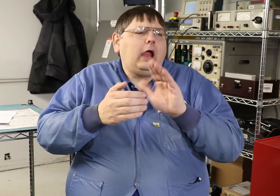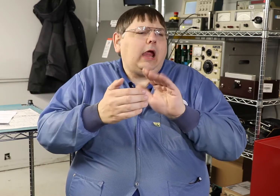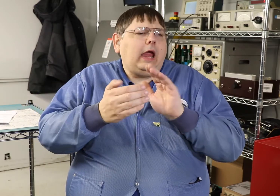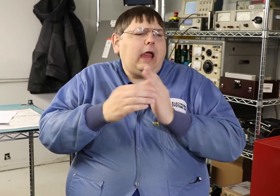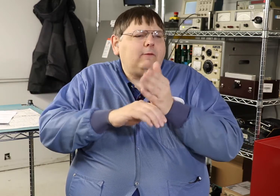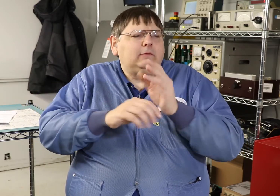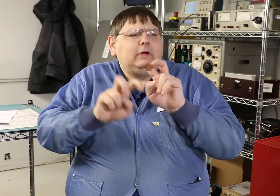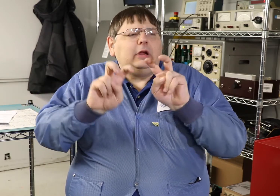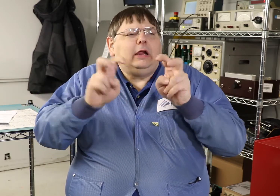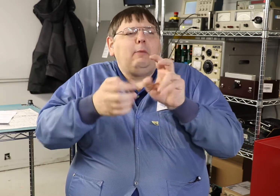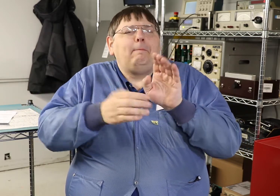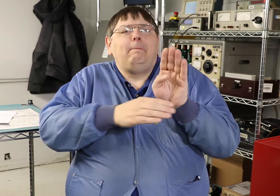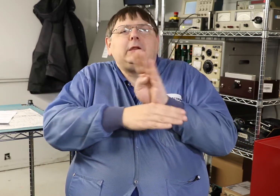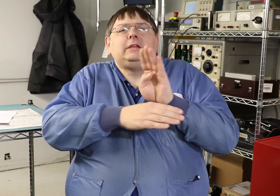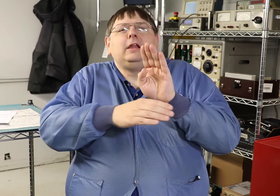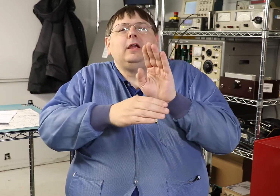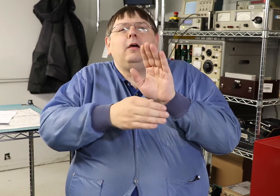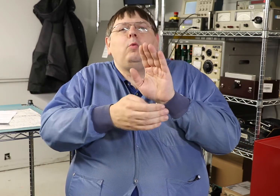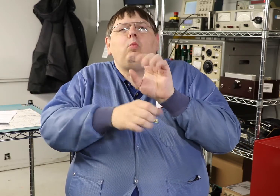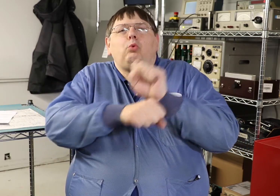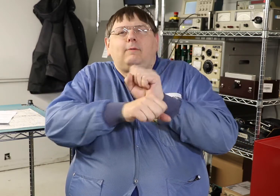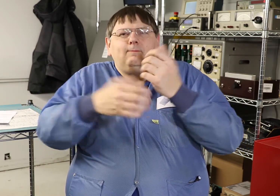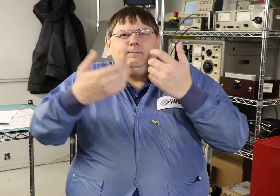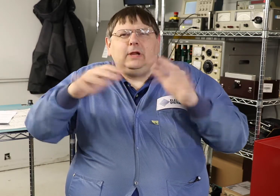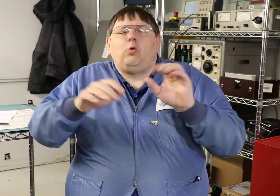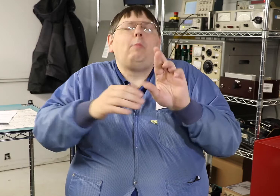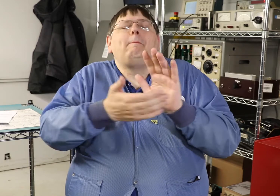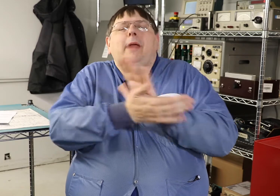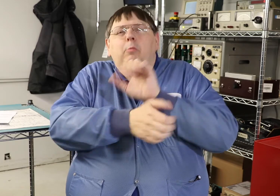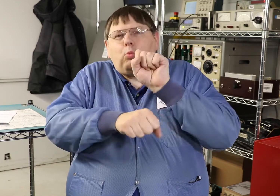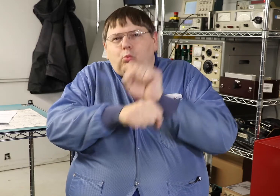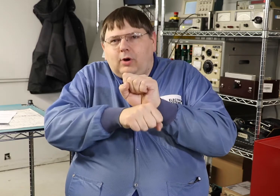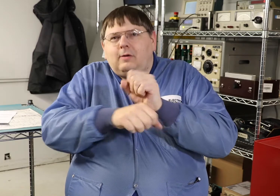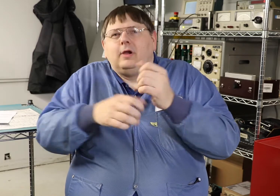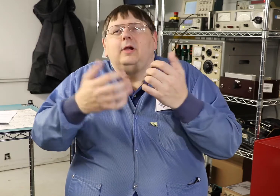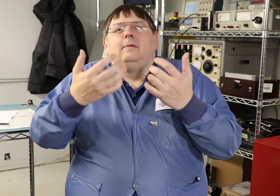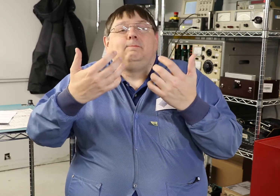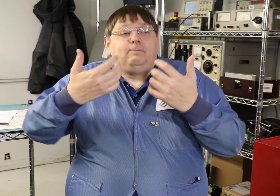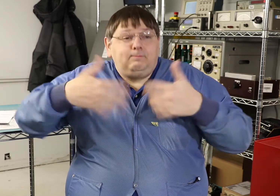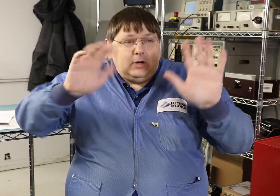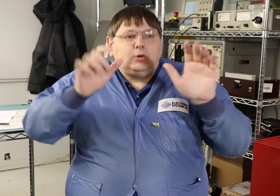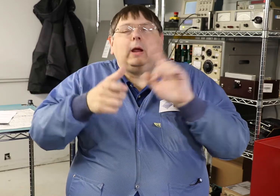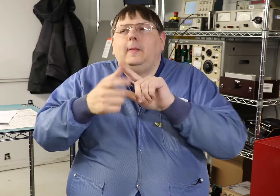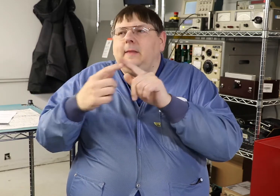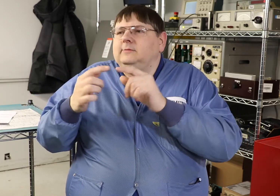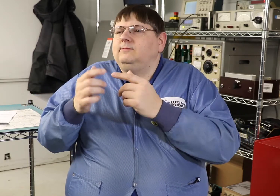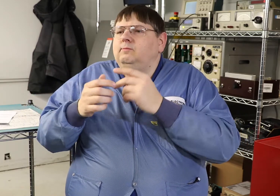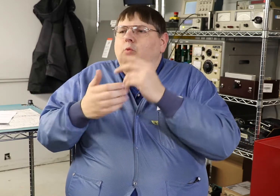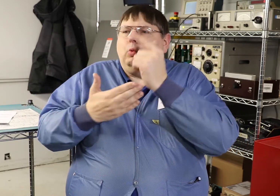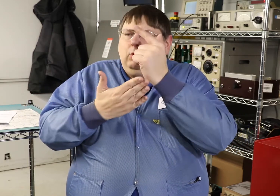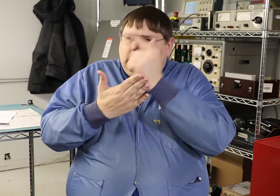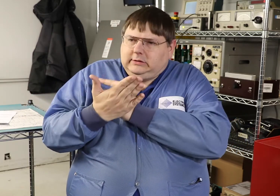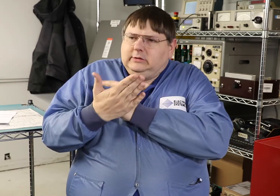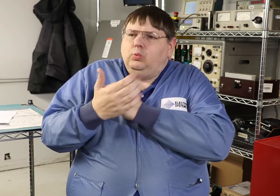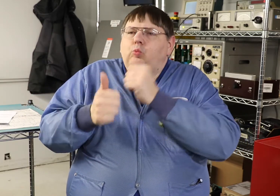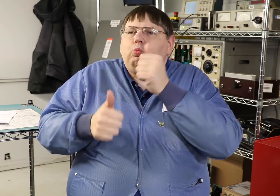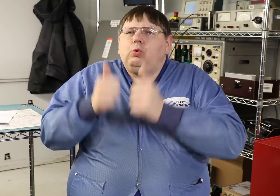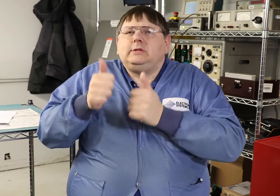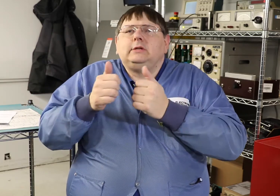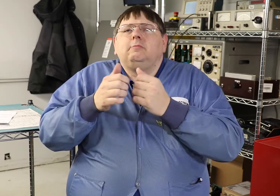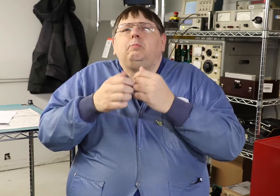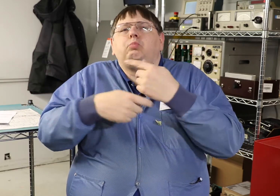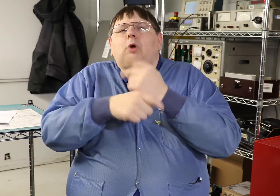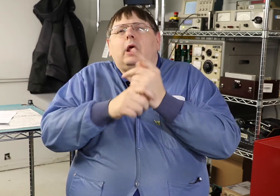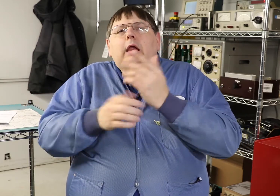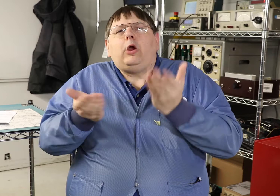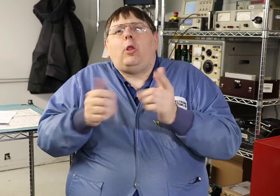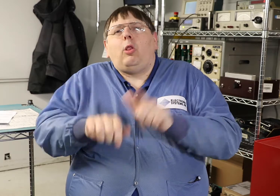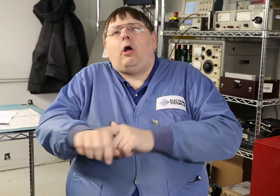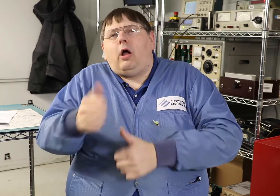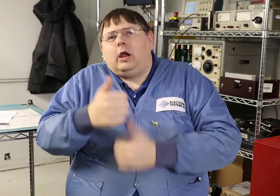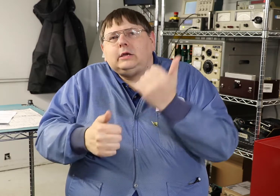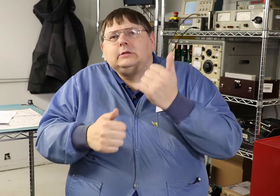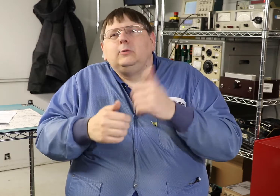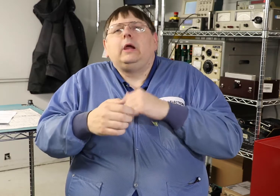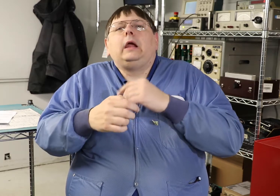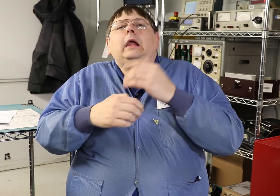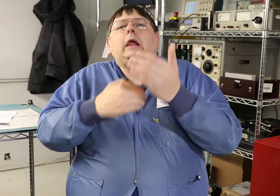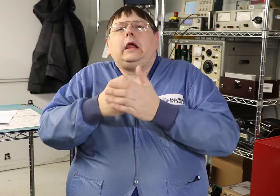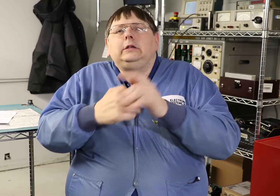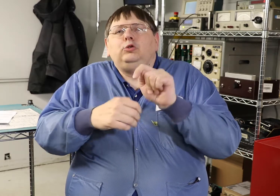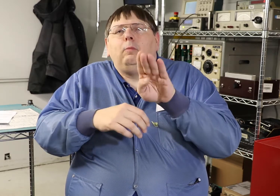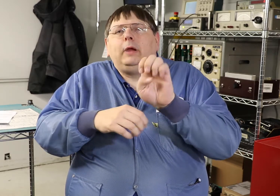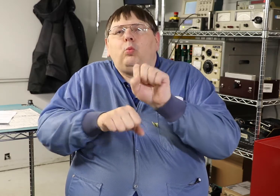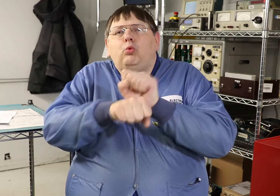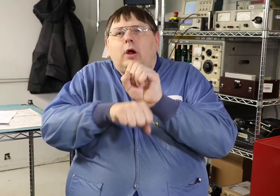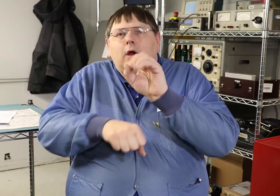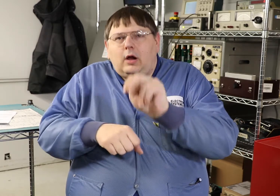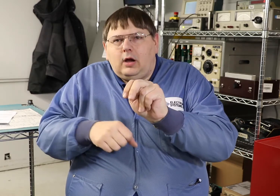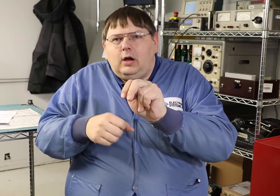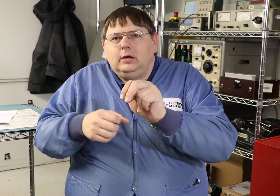After checking on the “paperwork,” I go through which products have been here the longest and I work on that next.